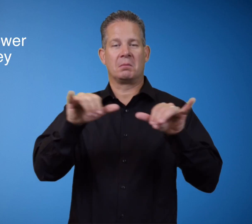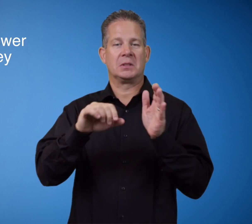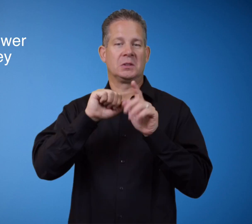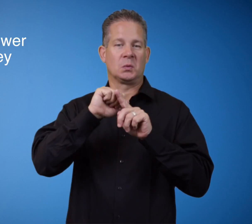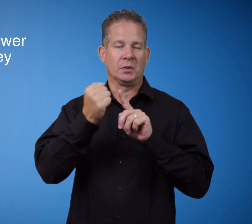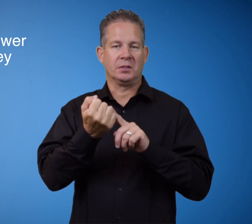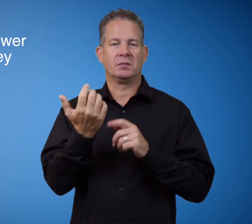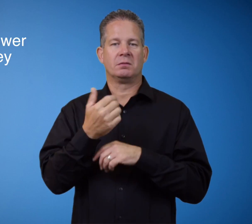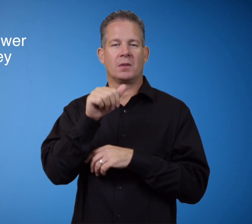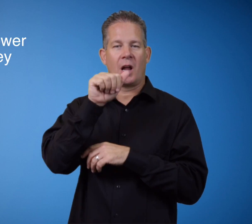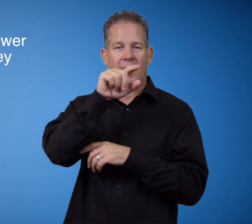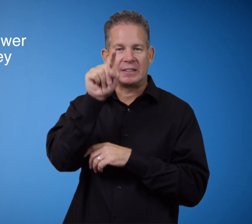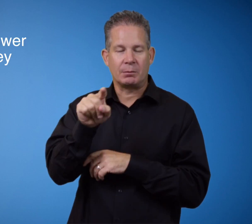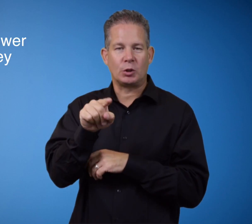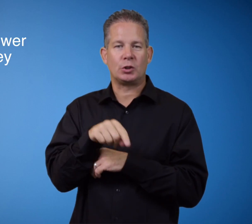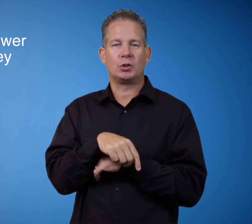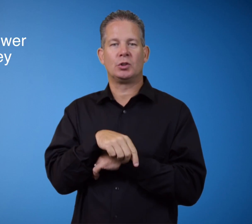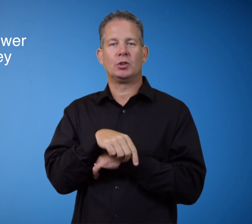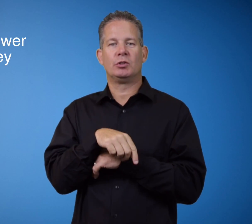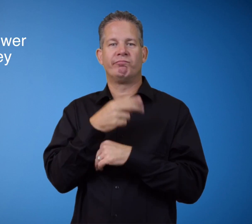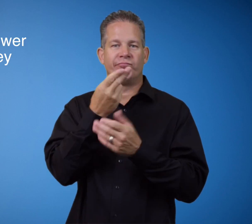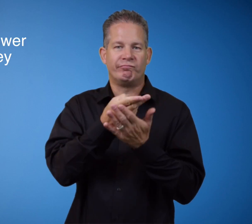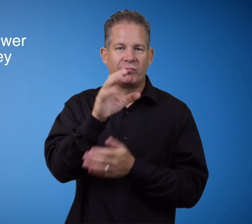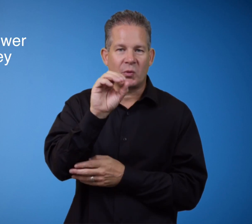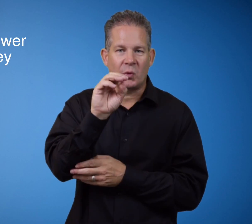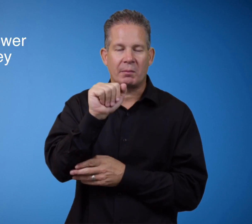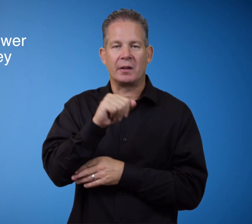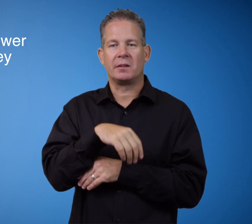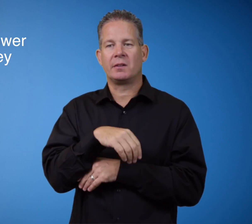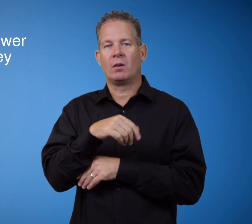There are situations in which if a person has Alzheimer's, is in a coma,